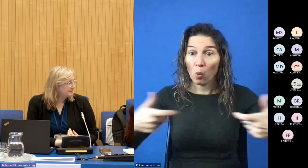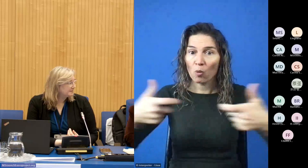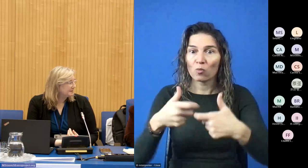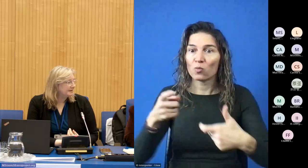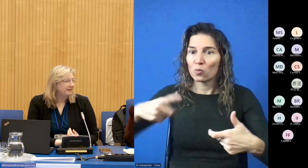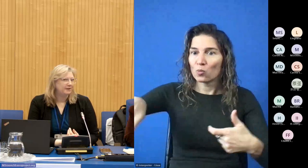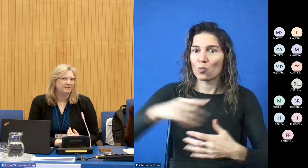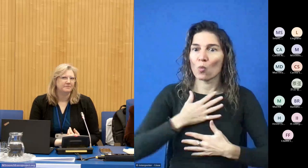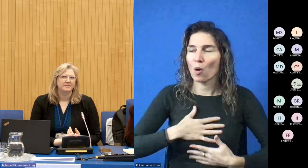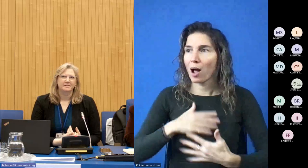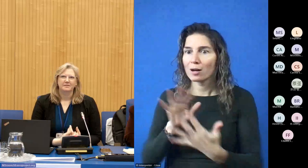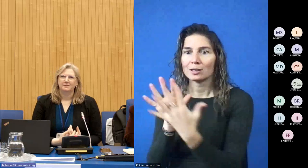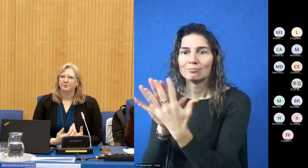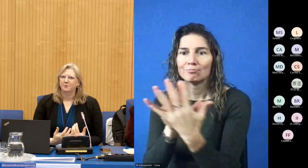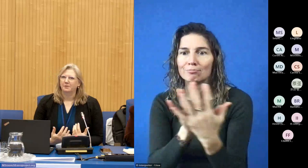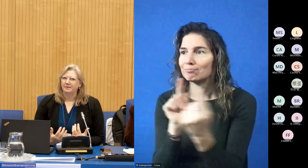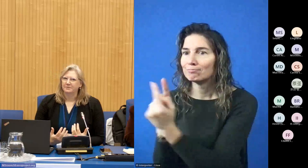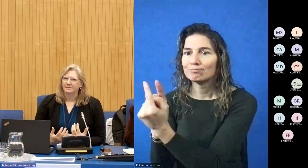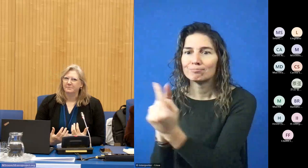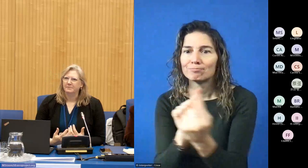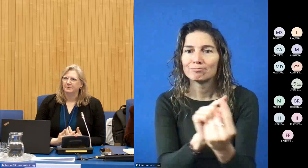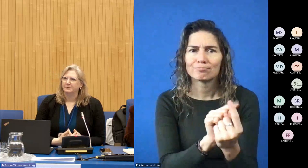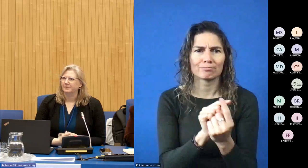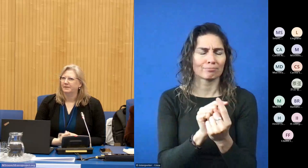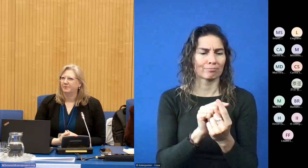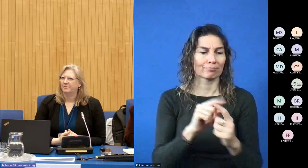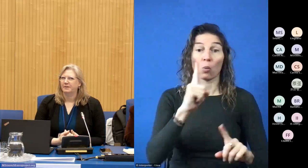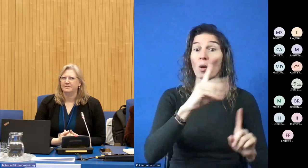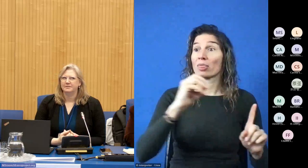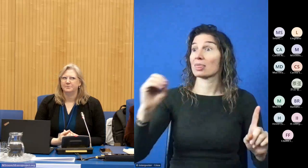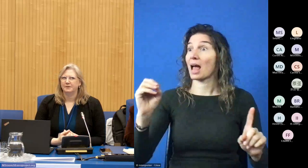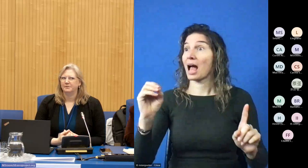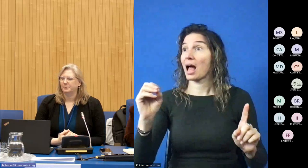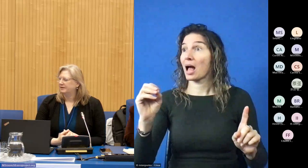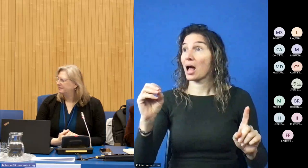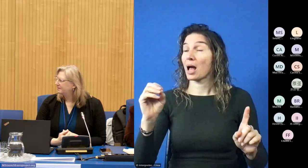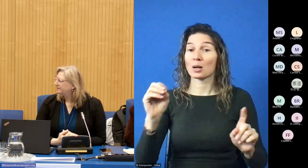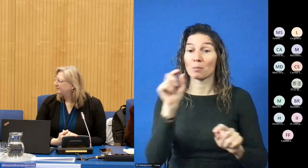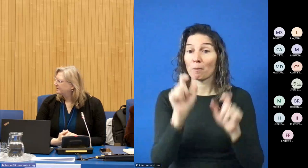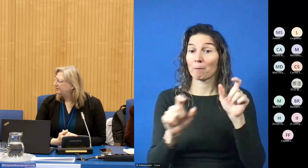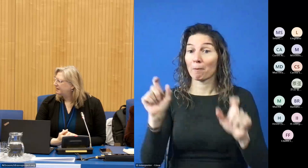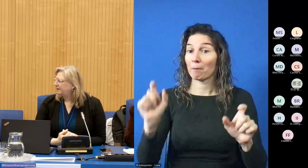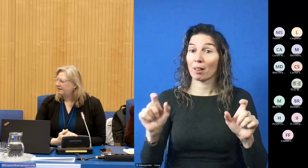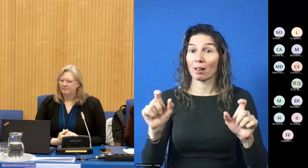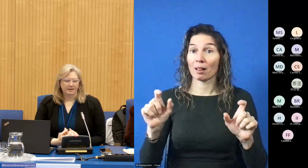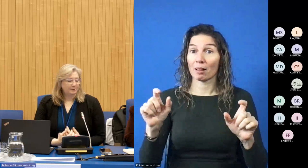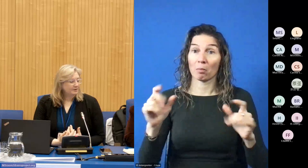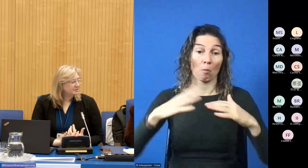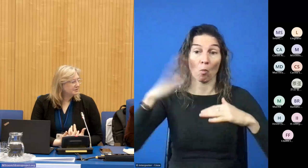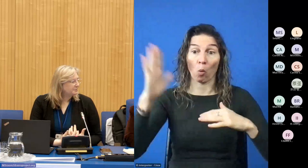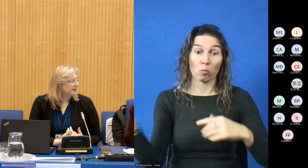participating. We have over 1000 people in our audience throughout the week. My question to you